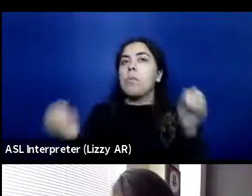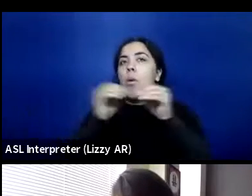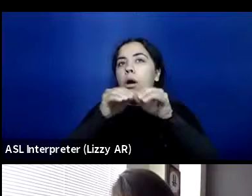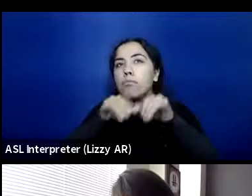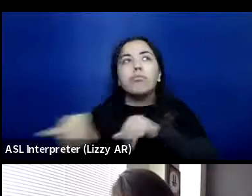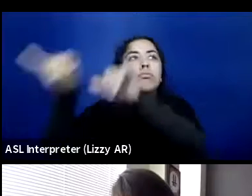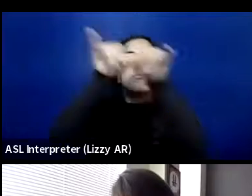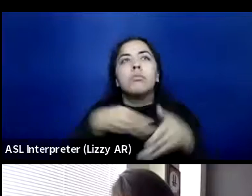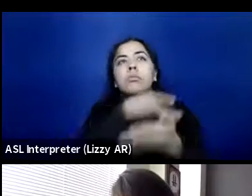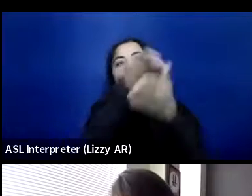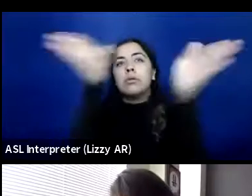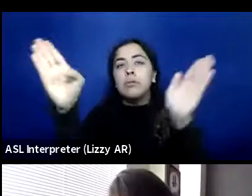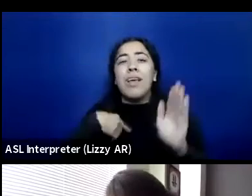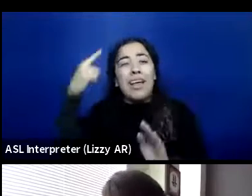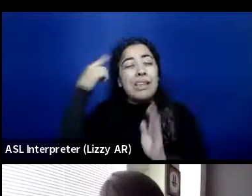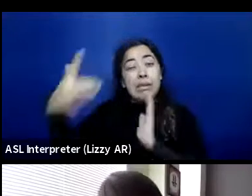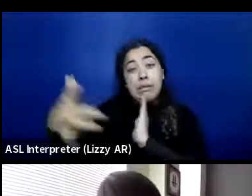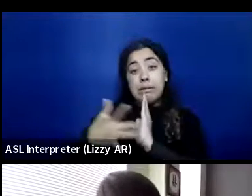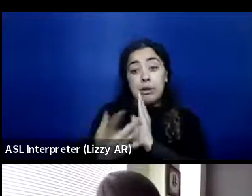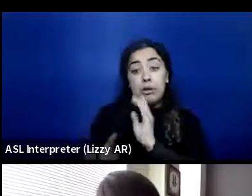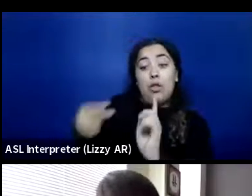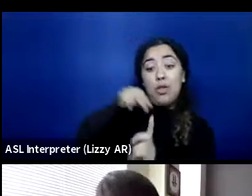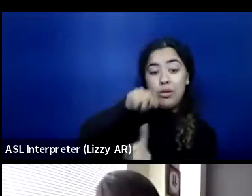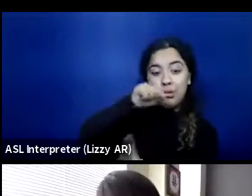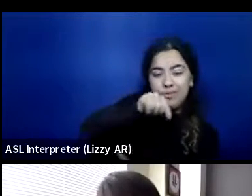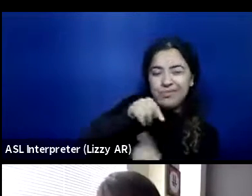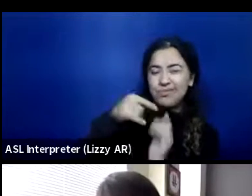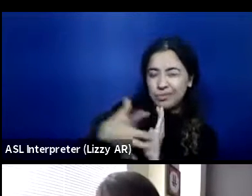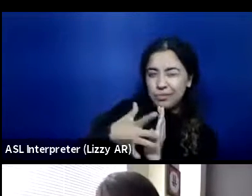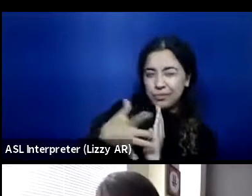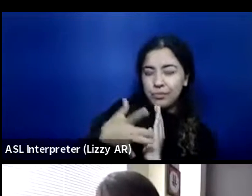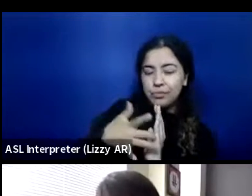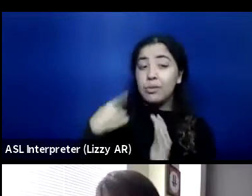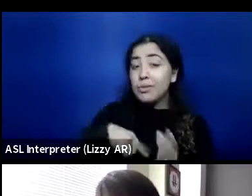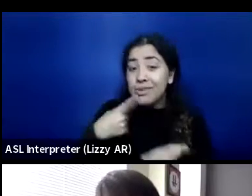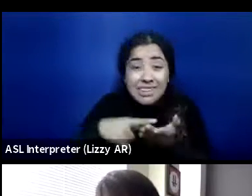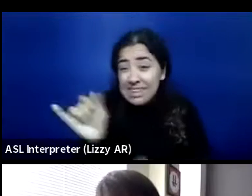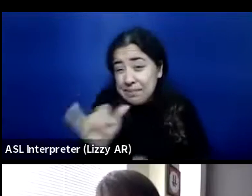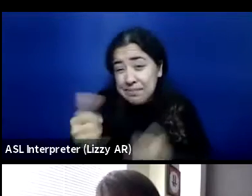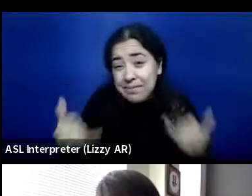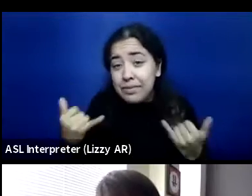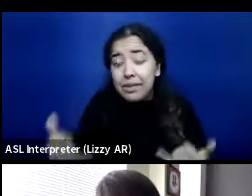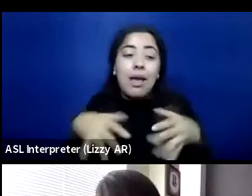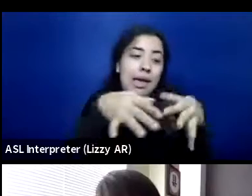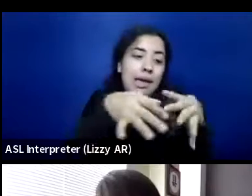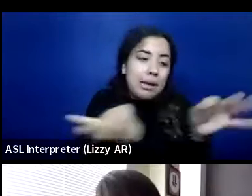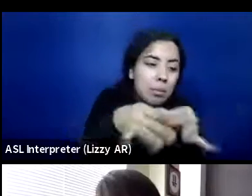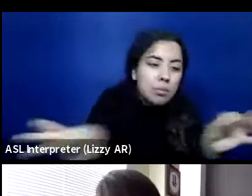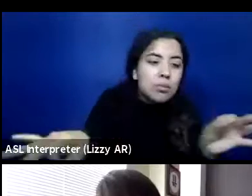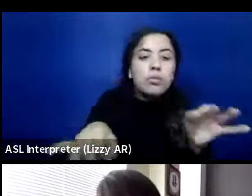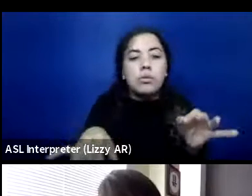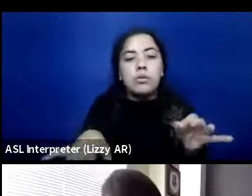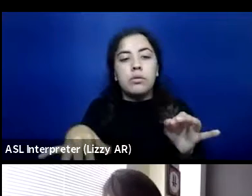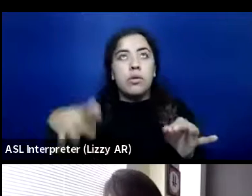certainly, we've discussed, today, things like captions or automated AI-based captioning improvements